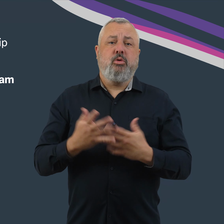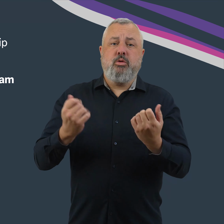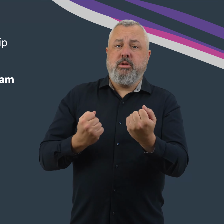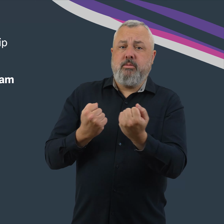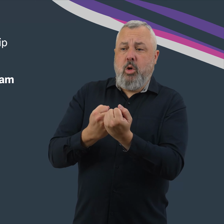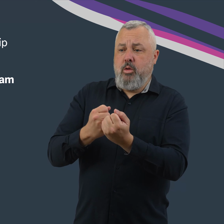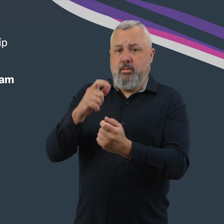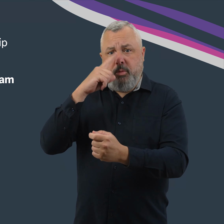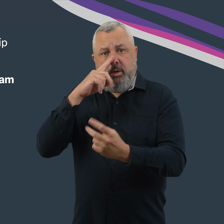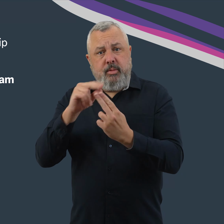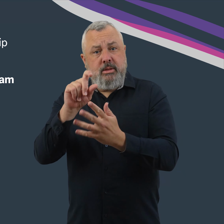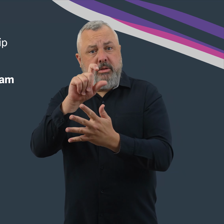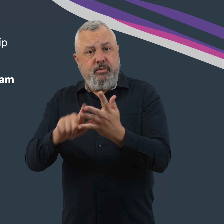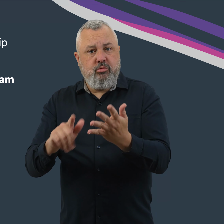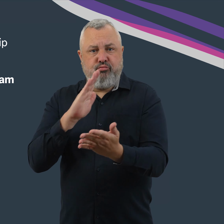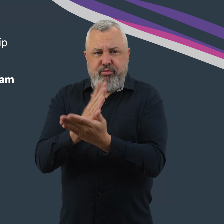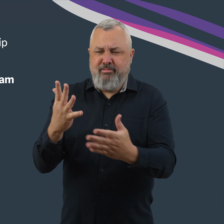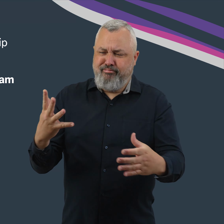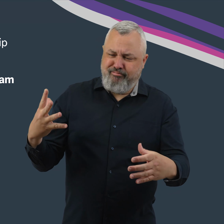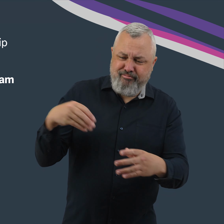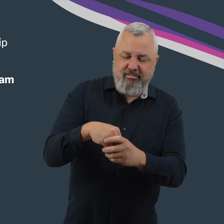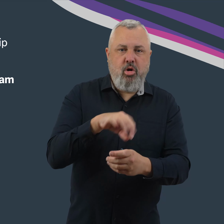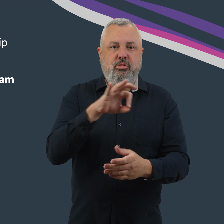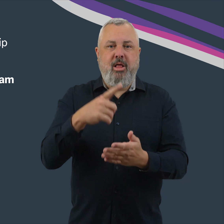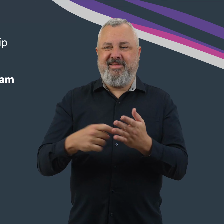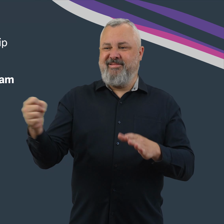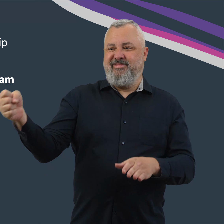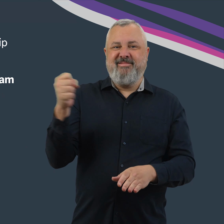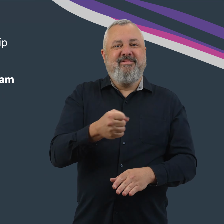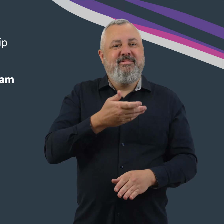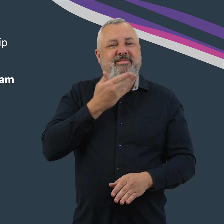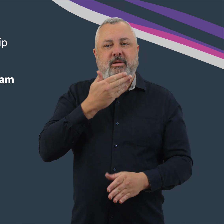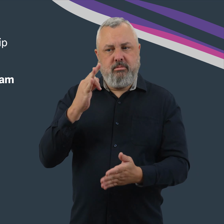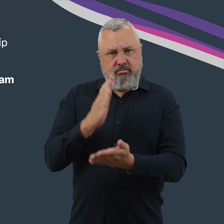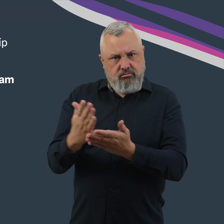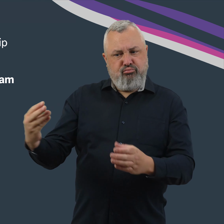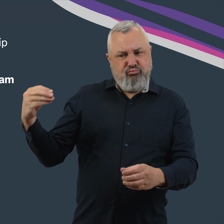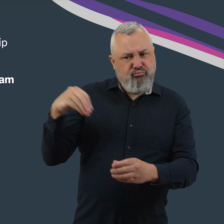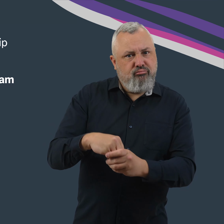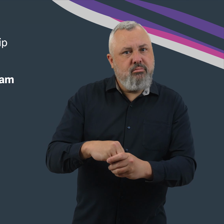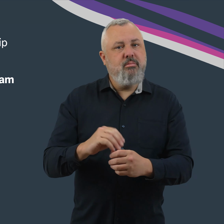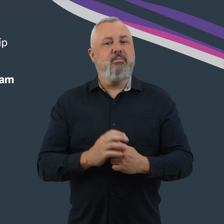supporting meaningful involvement of people with disability,